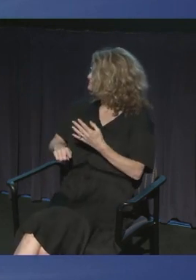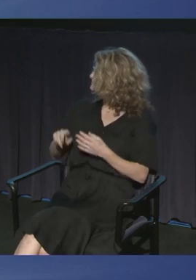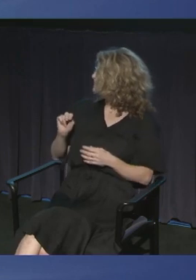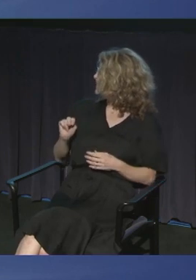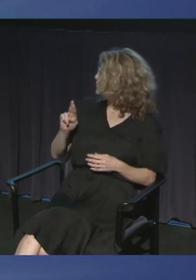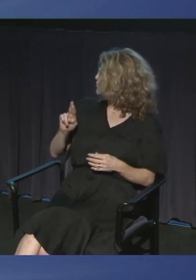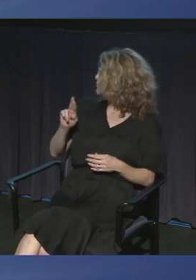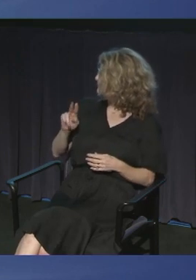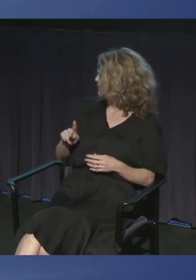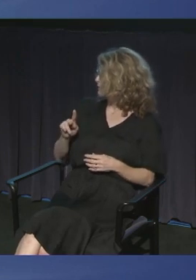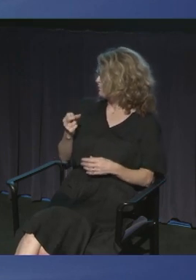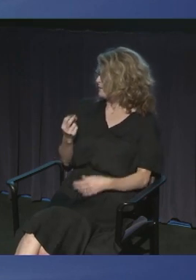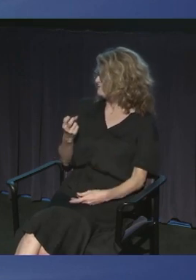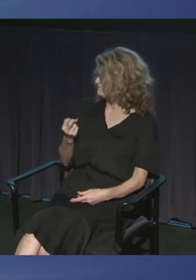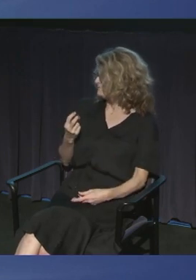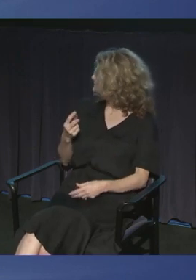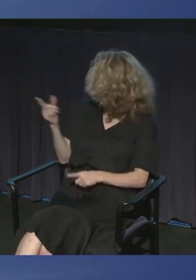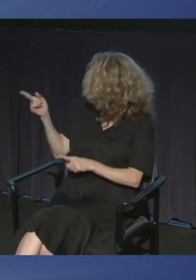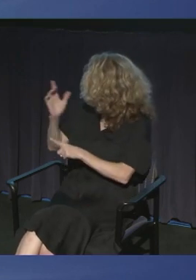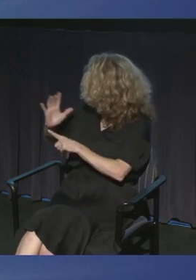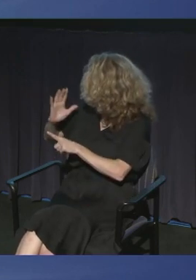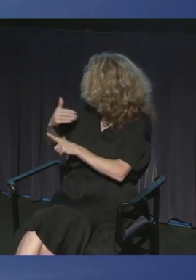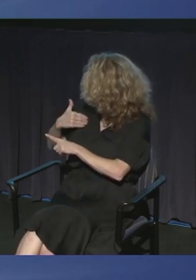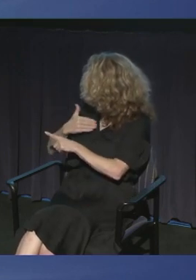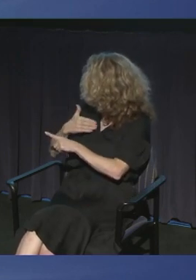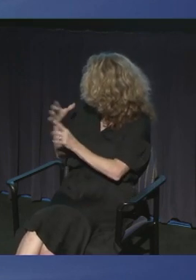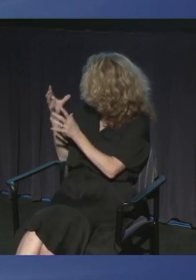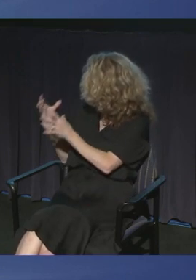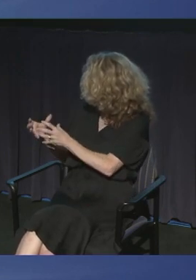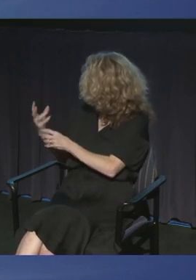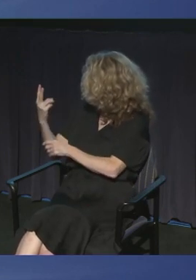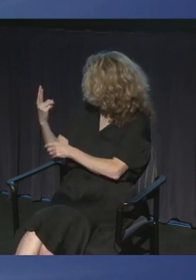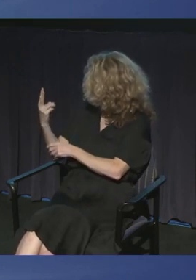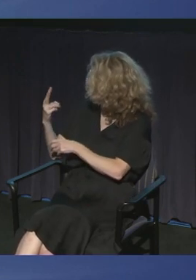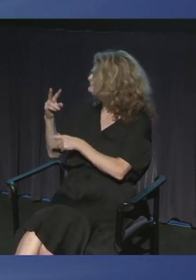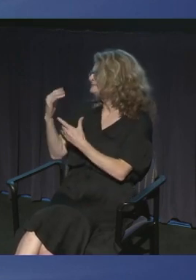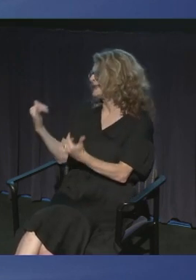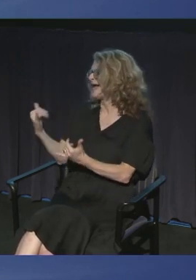BY THESE FORMER MEMBERS. IN TWO OF THESE ARE NOW FACULTY AT